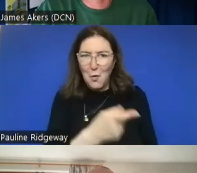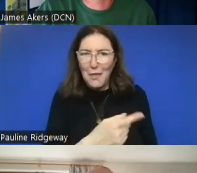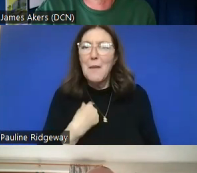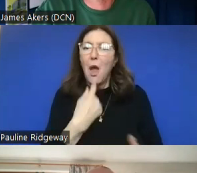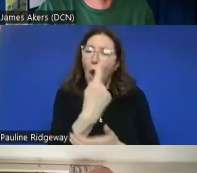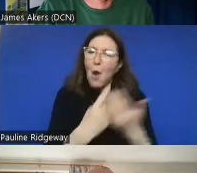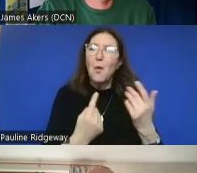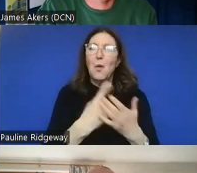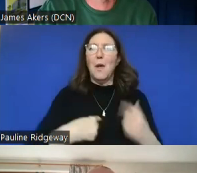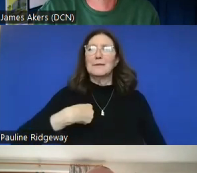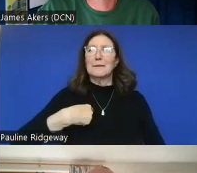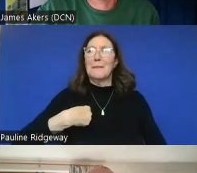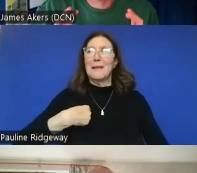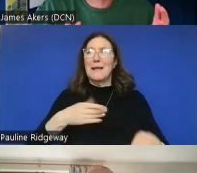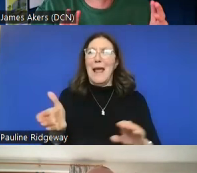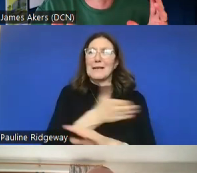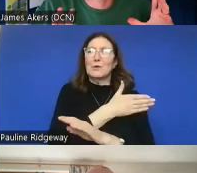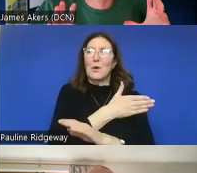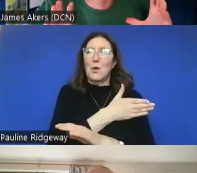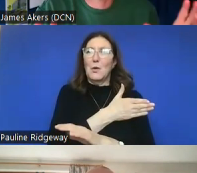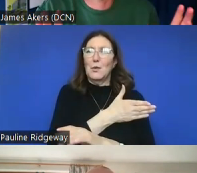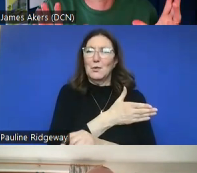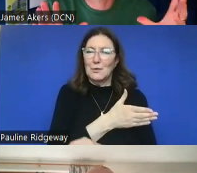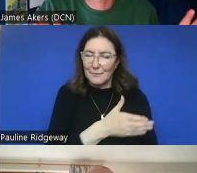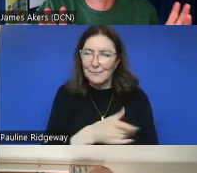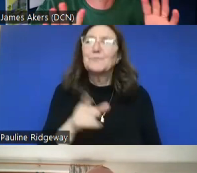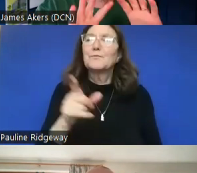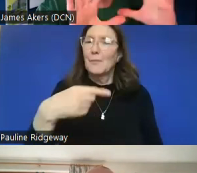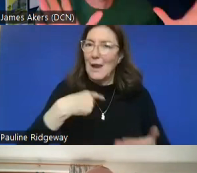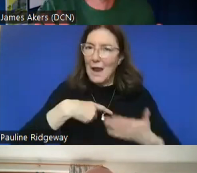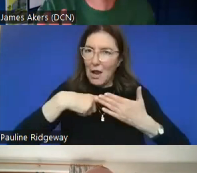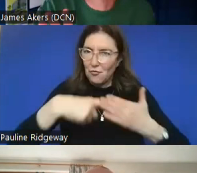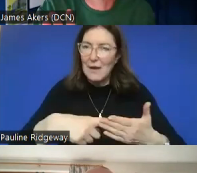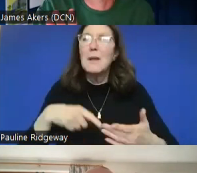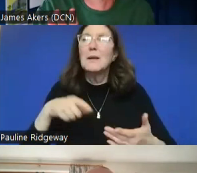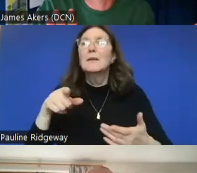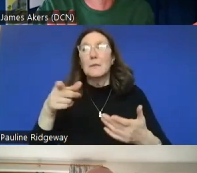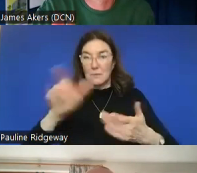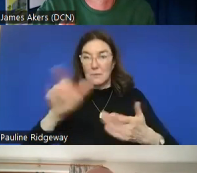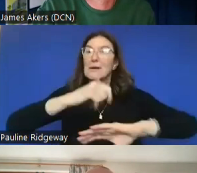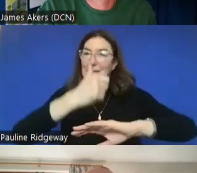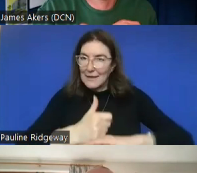It's something I recommend is that if you have a compliant cookie consent thing on your website,